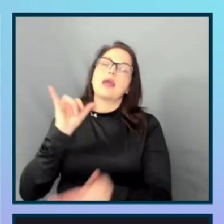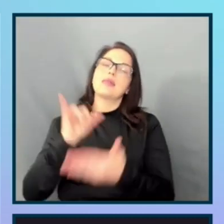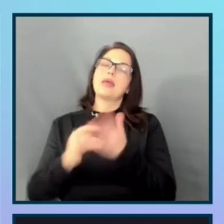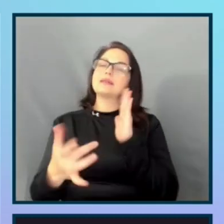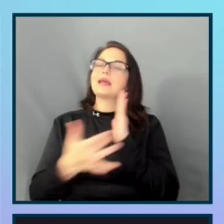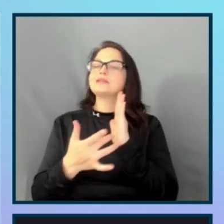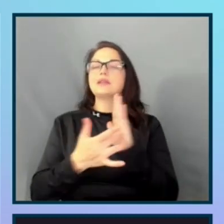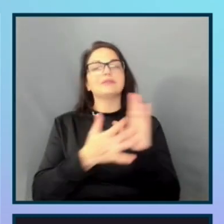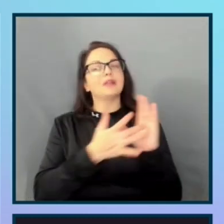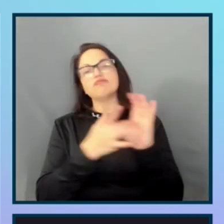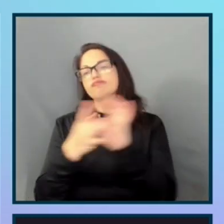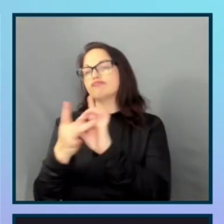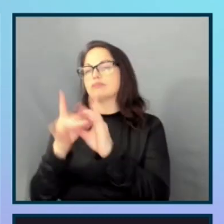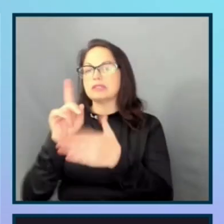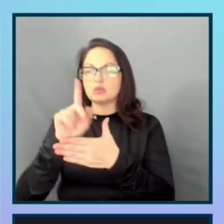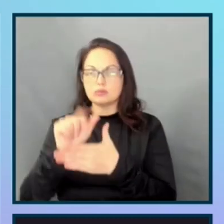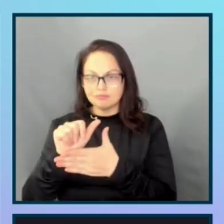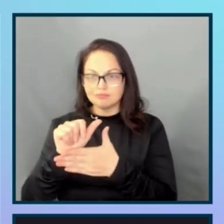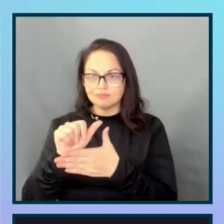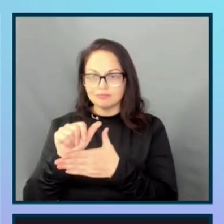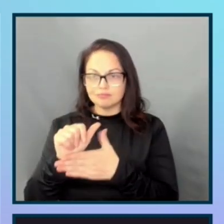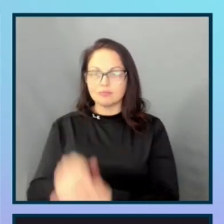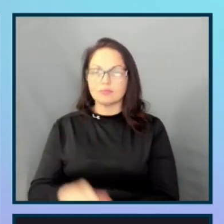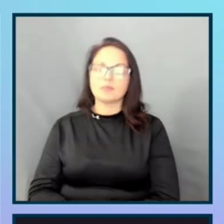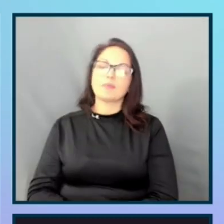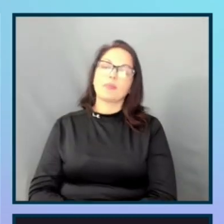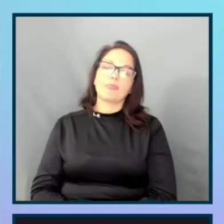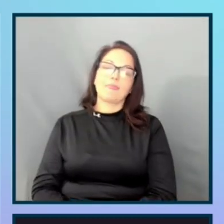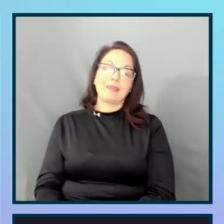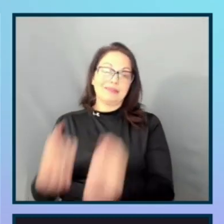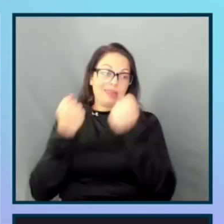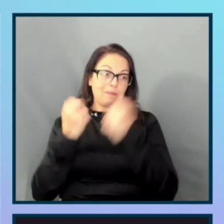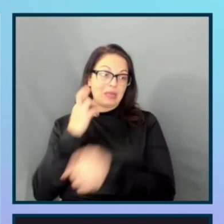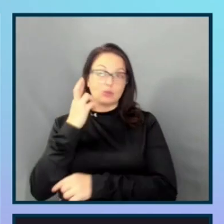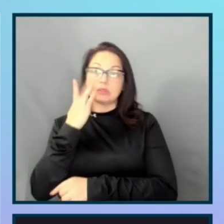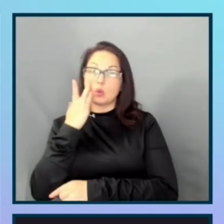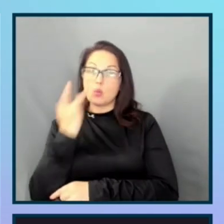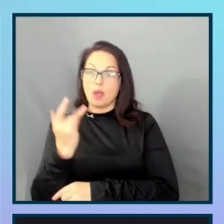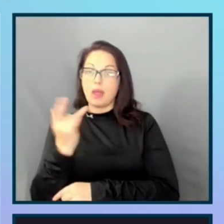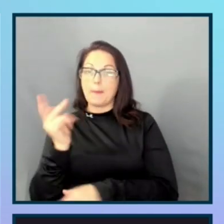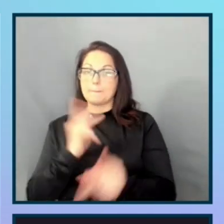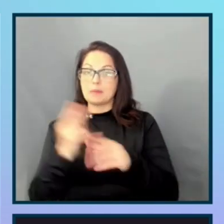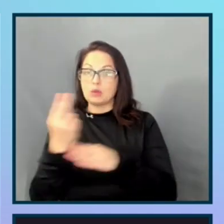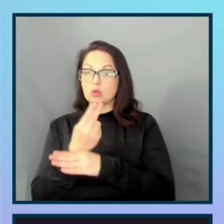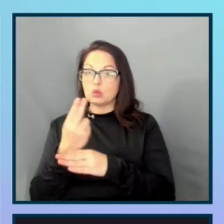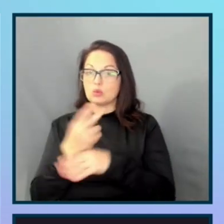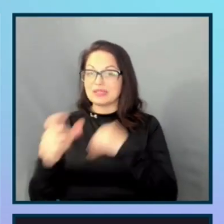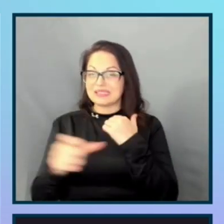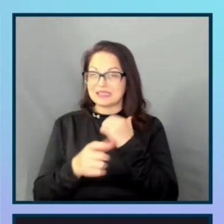There's number of decision making cases as to why somebody would use an assistive technology. But likewise, there's a number of reasons